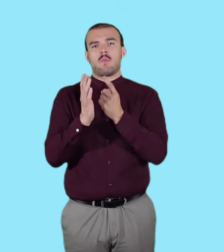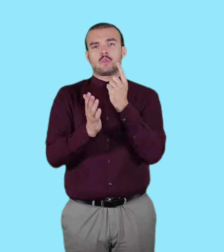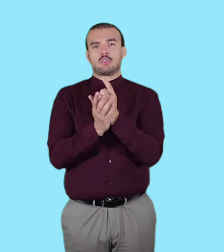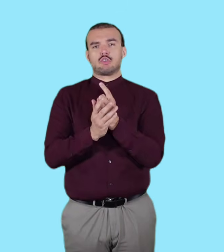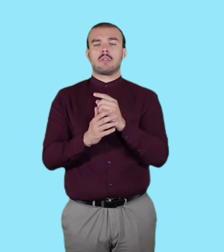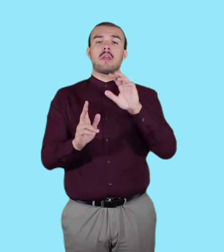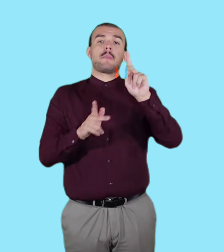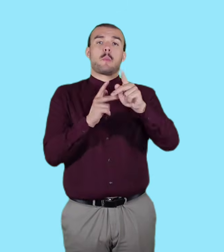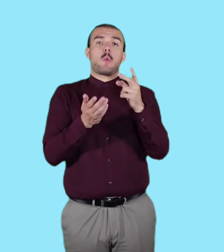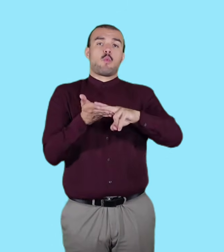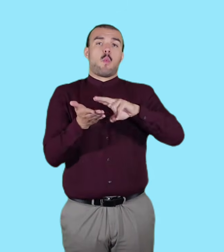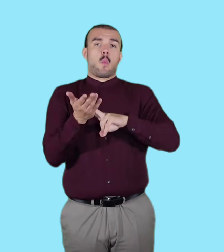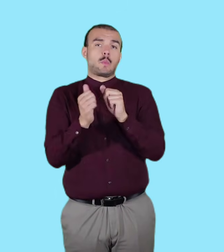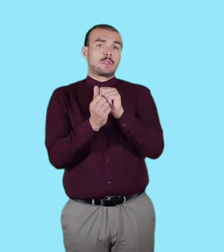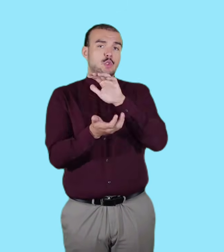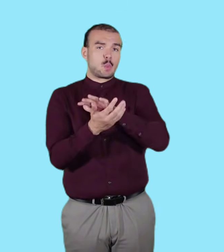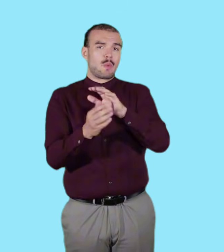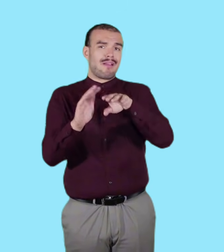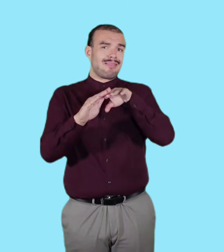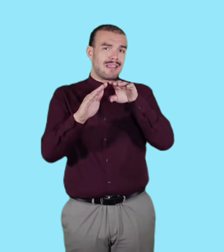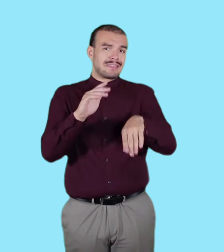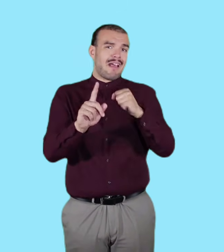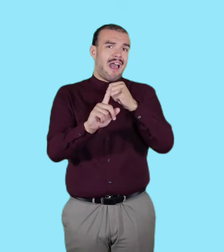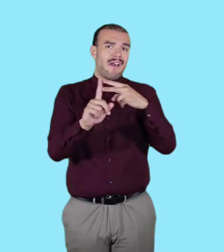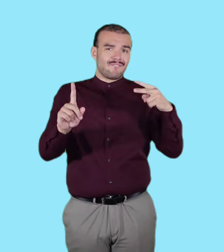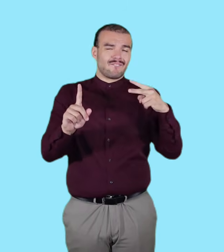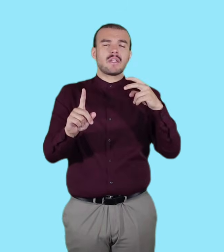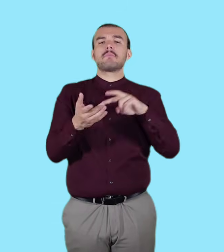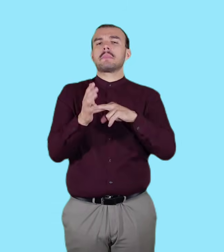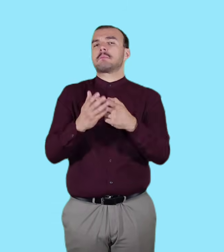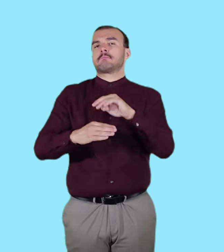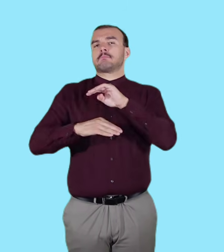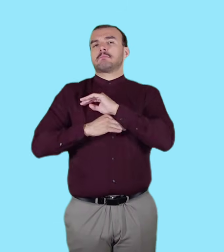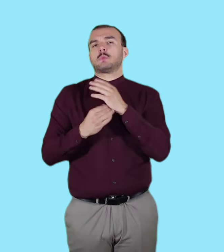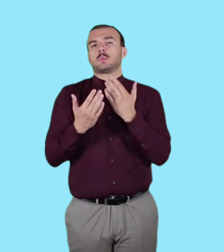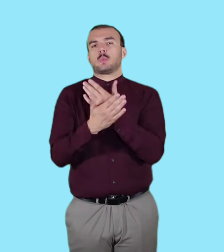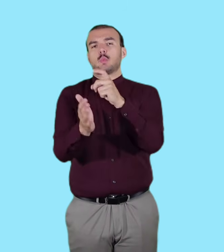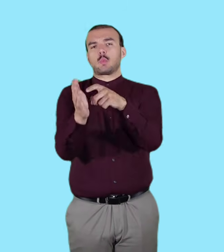People enrolled in school less than halftime can still meet the new requirements